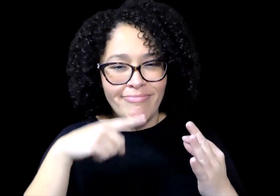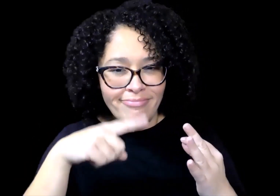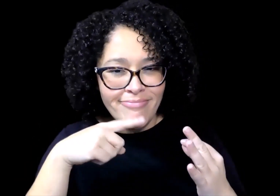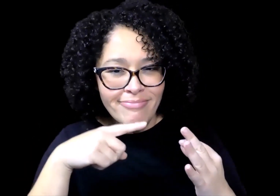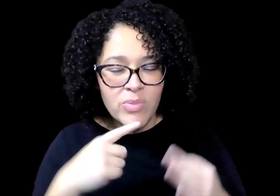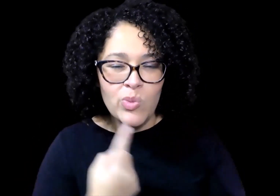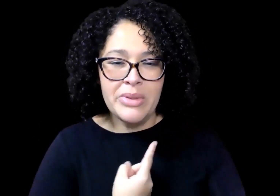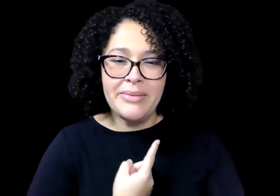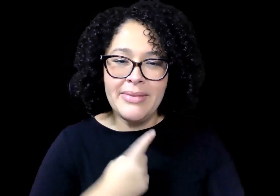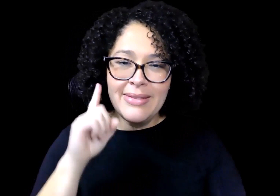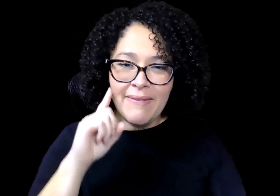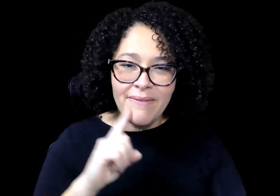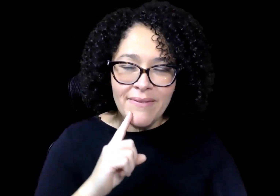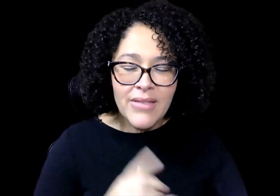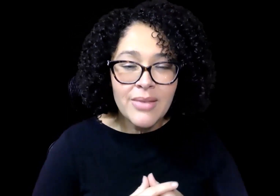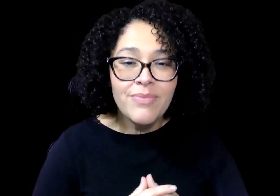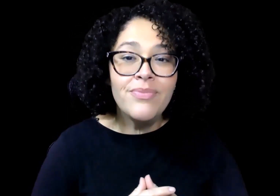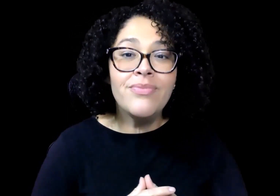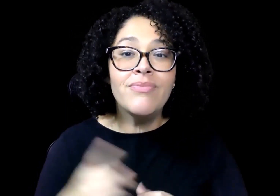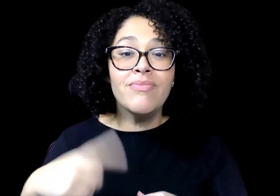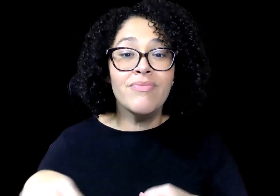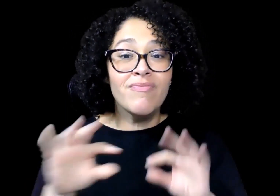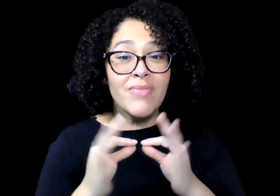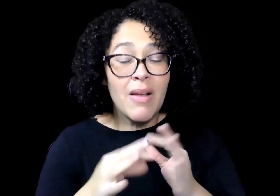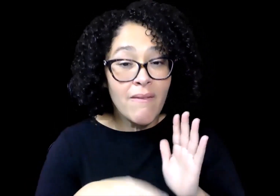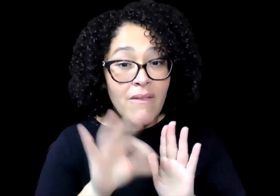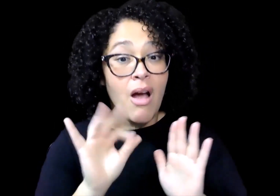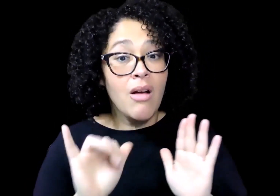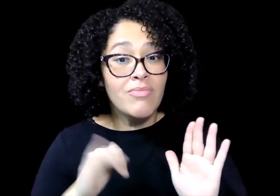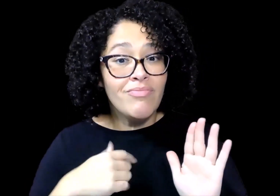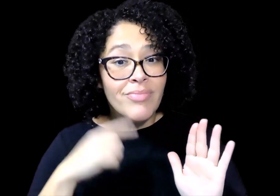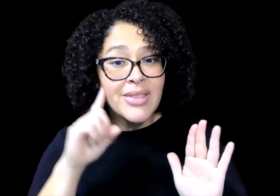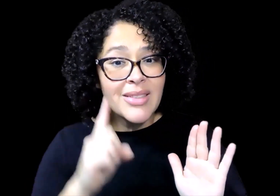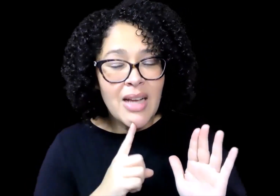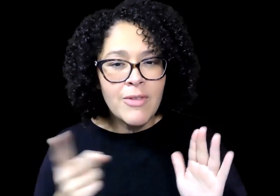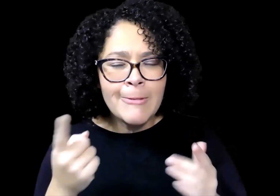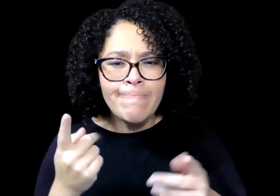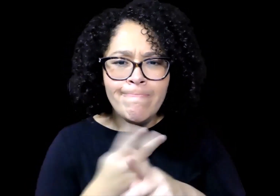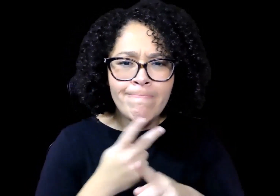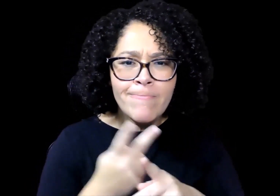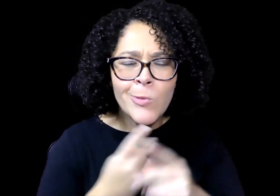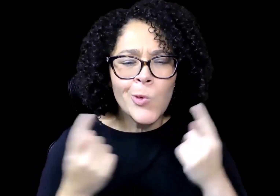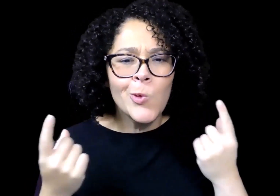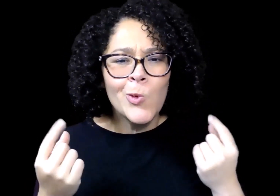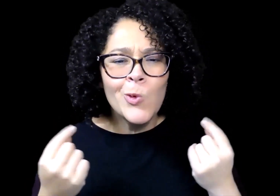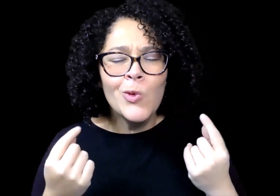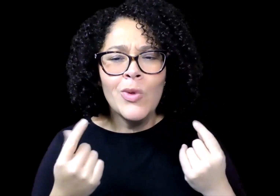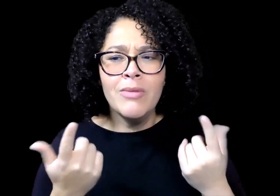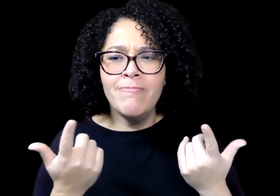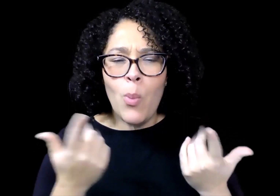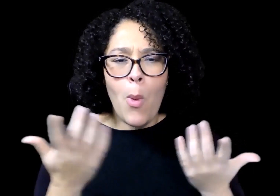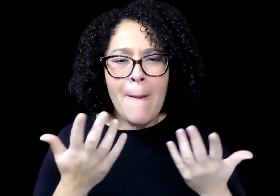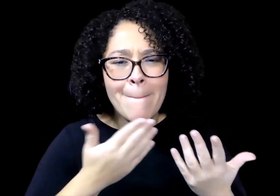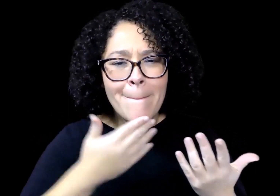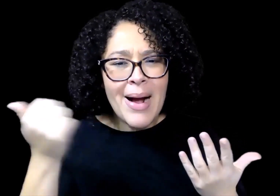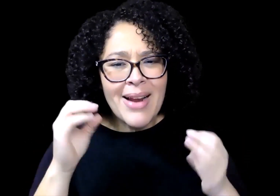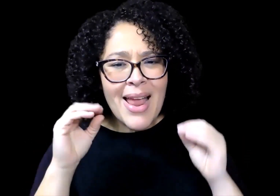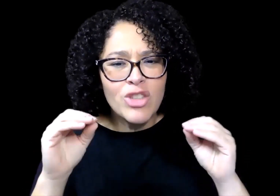my family is hearing I'm the only deaf person in my family and when they discovered I was deaf they